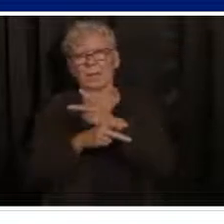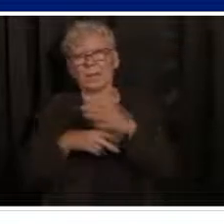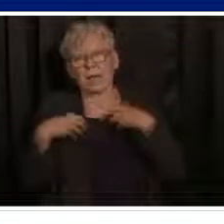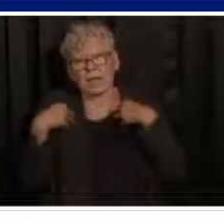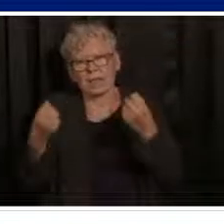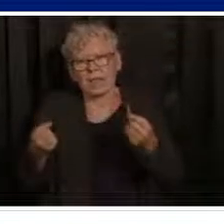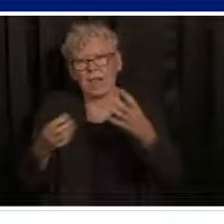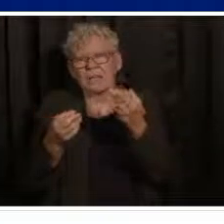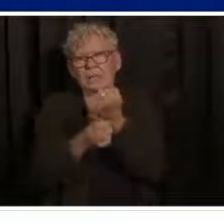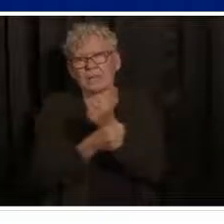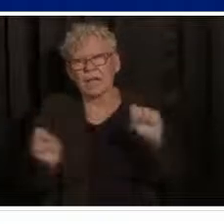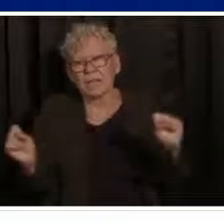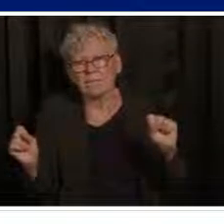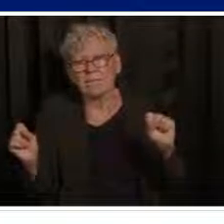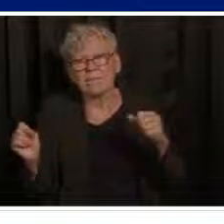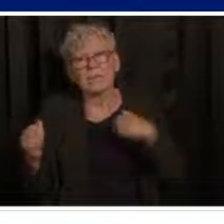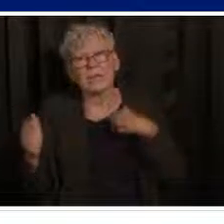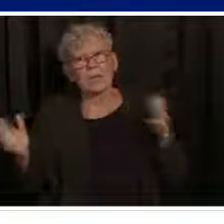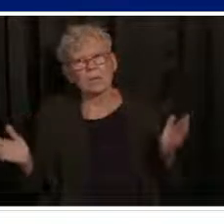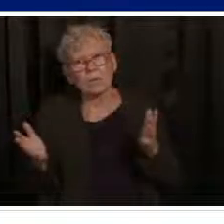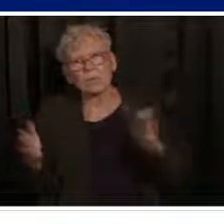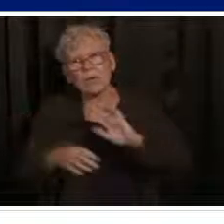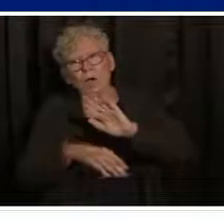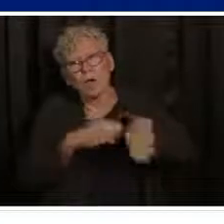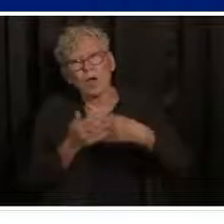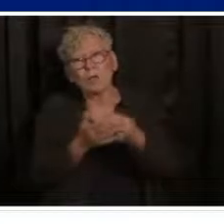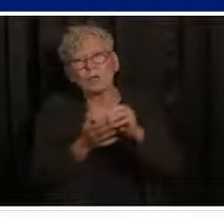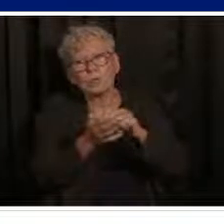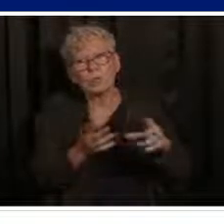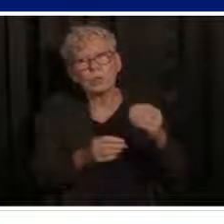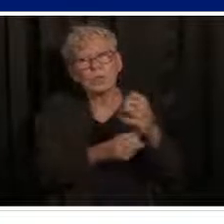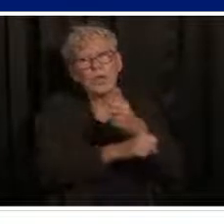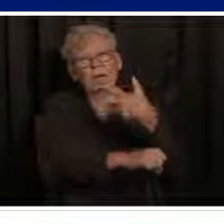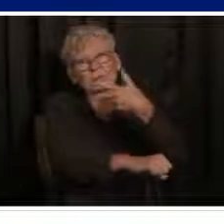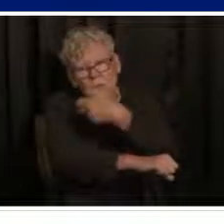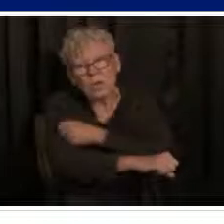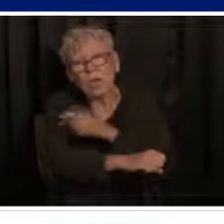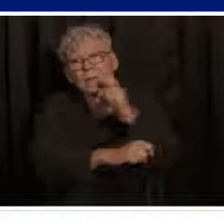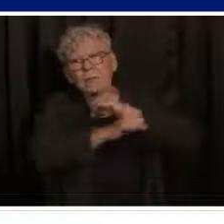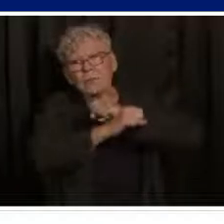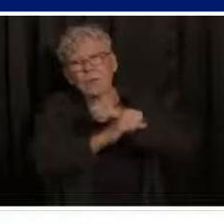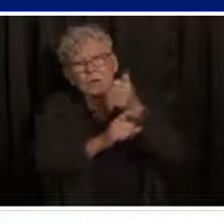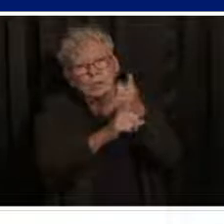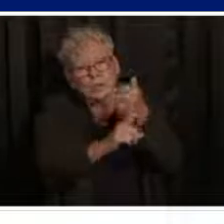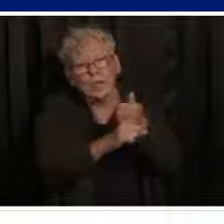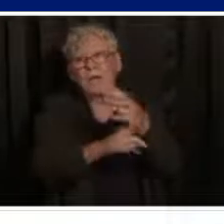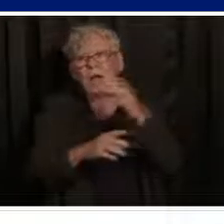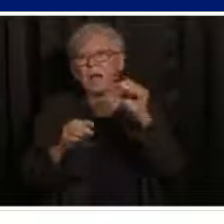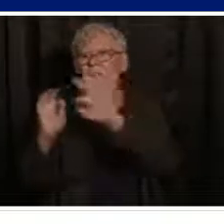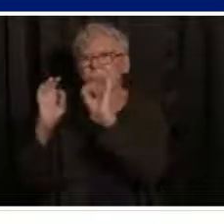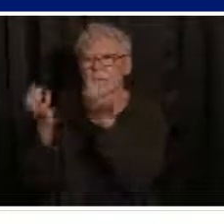encourage all students to get their shots, protect themselves and their families, and take a shot at a scholarship. Thank